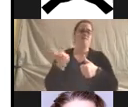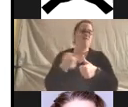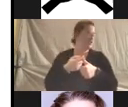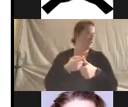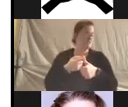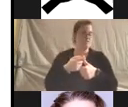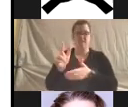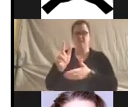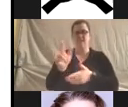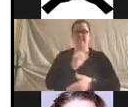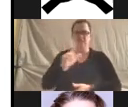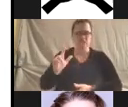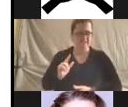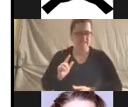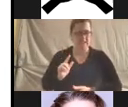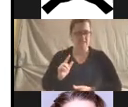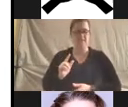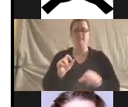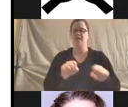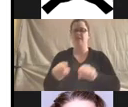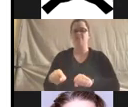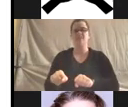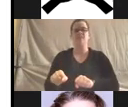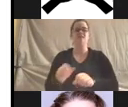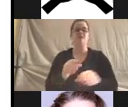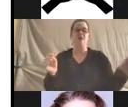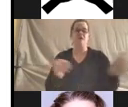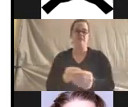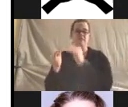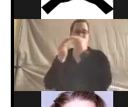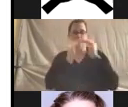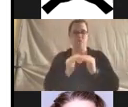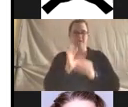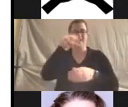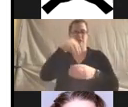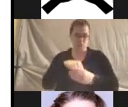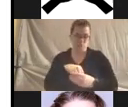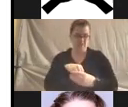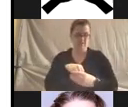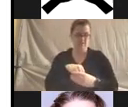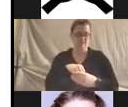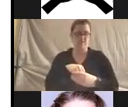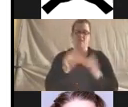at the Office of Equity and Inclusion with a bill that focused on cultural competency,